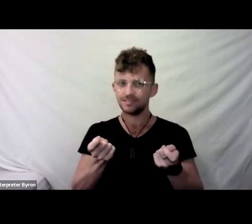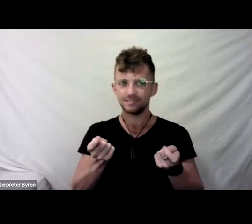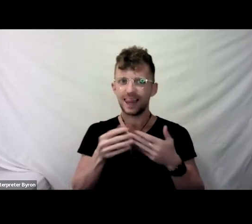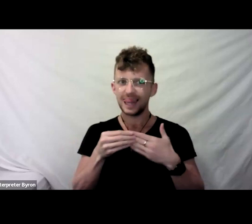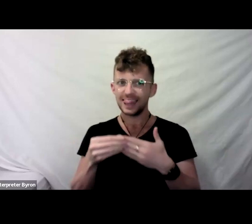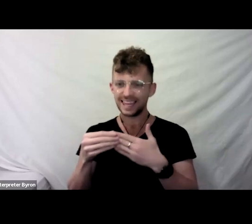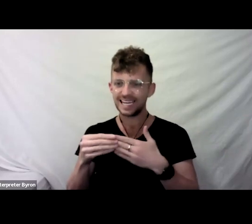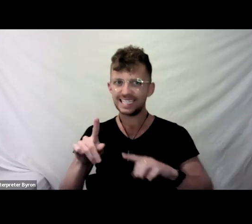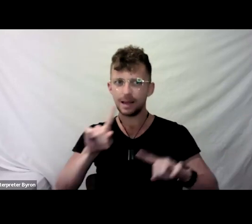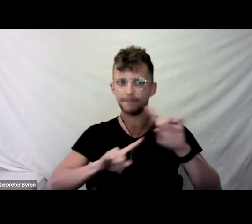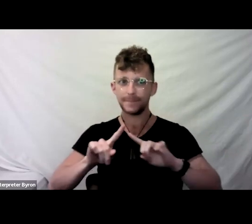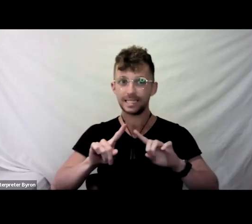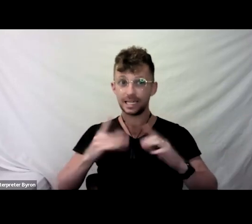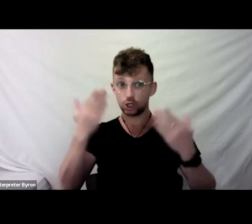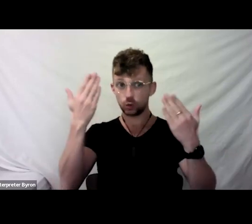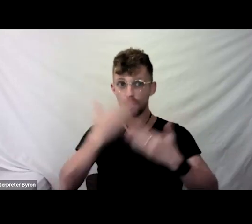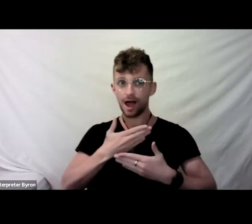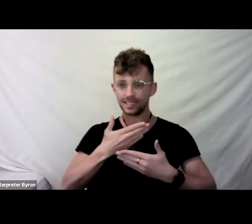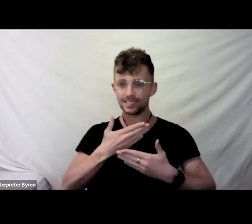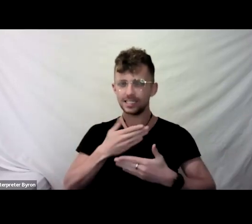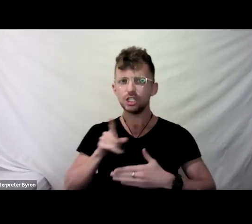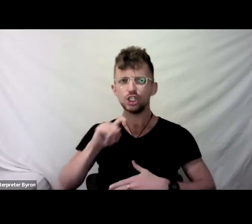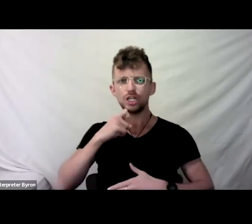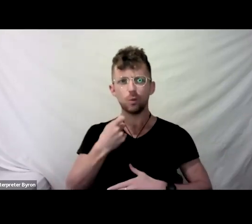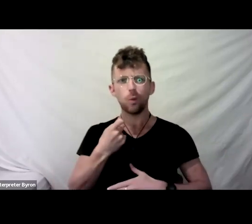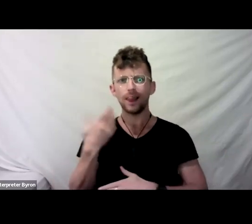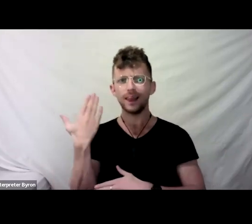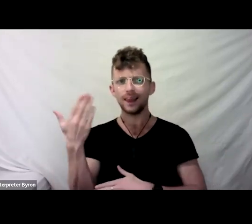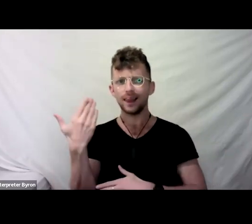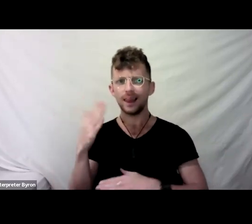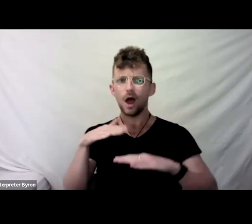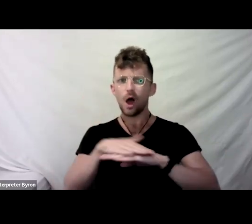as to why we’re having this hui and a bit of background on everything.